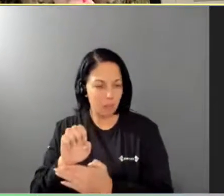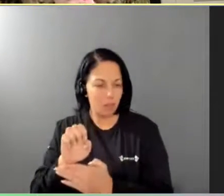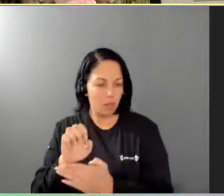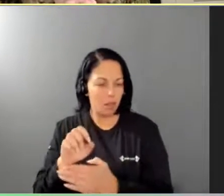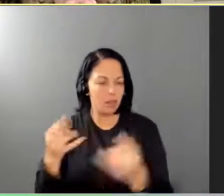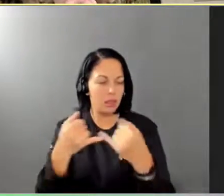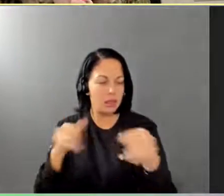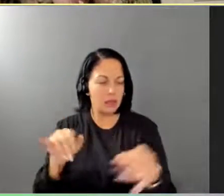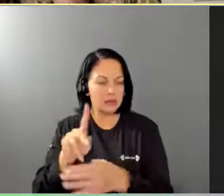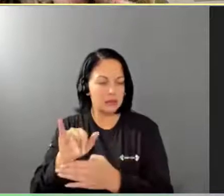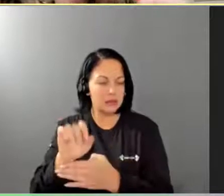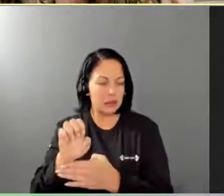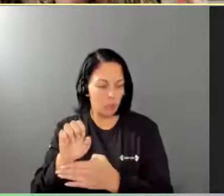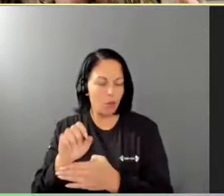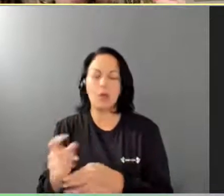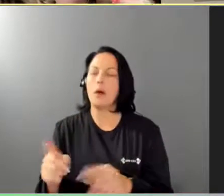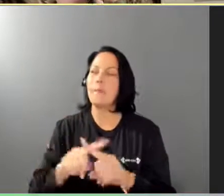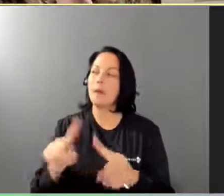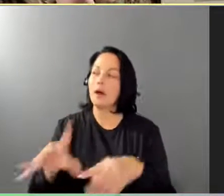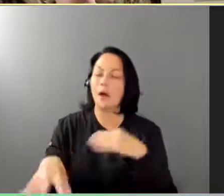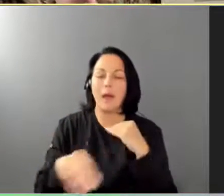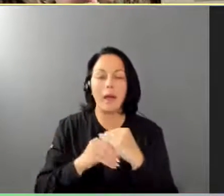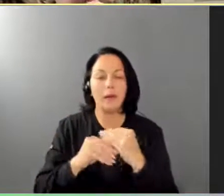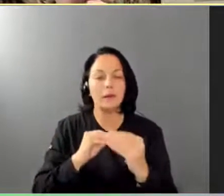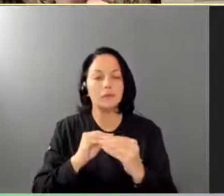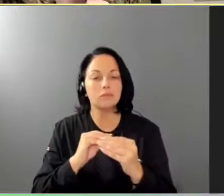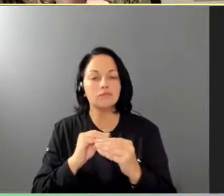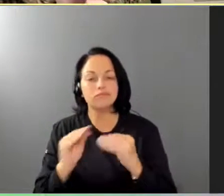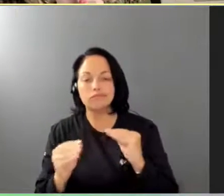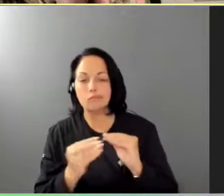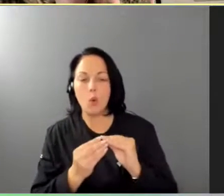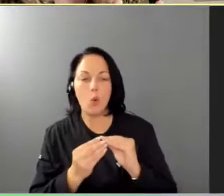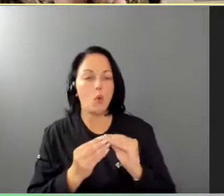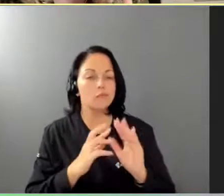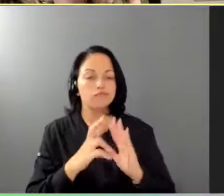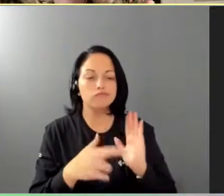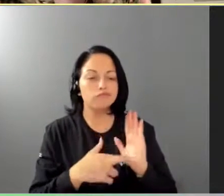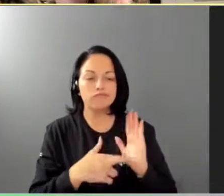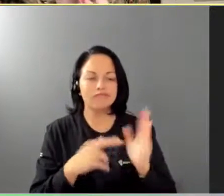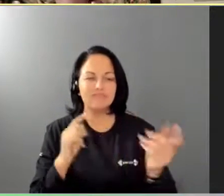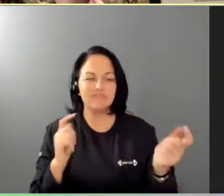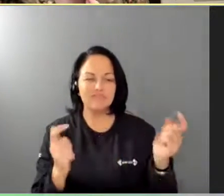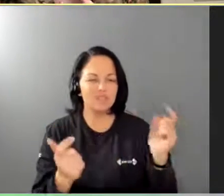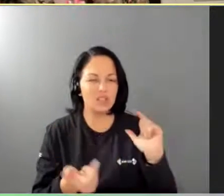way we've structured things we can add linters and